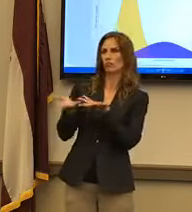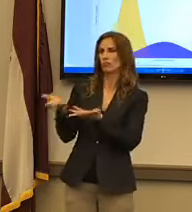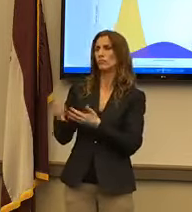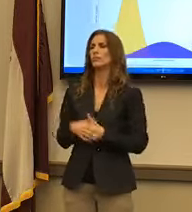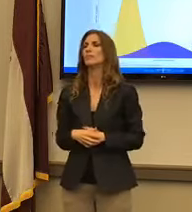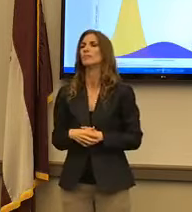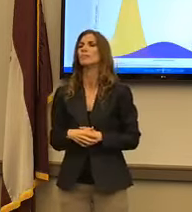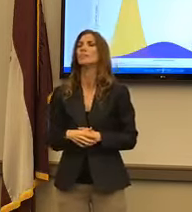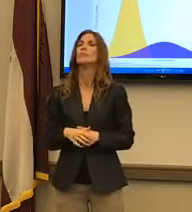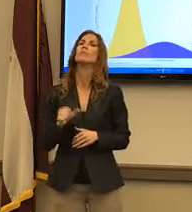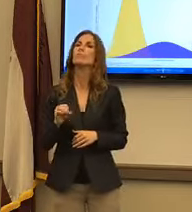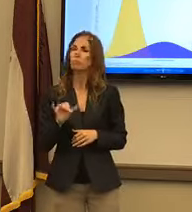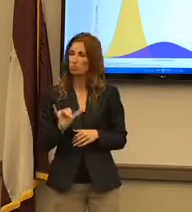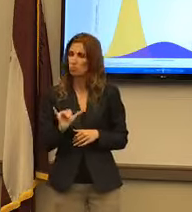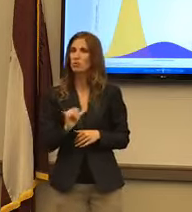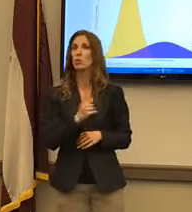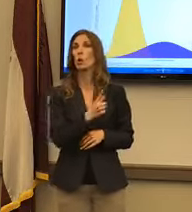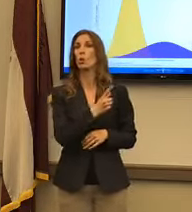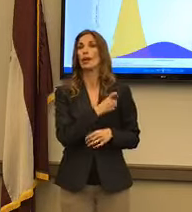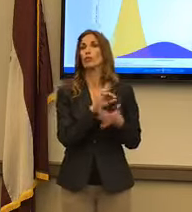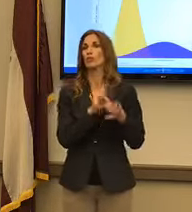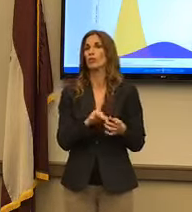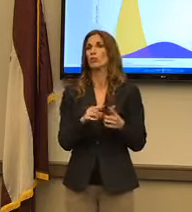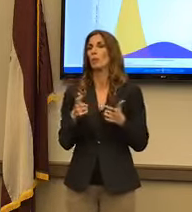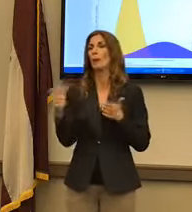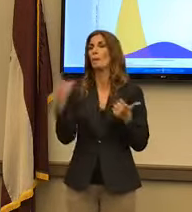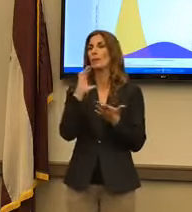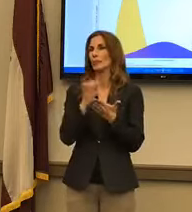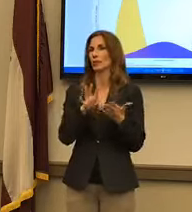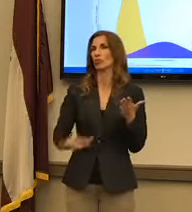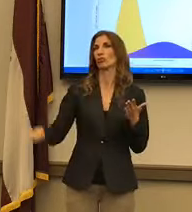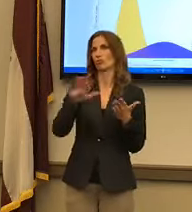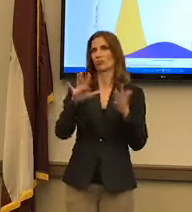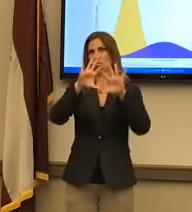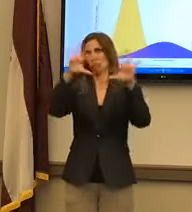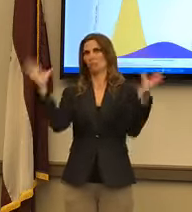[Commissioner] so the question is sort of big picture how are we looking in terms of moving